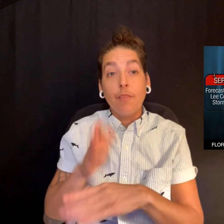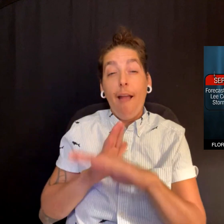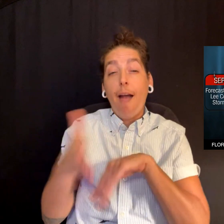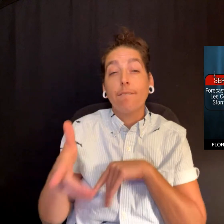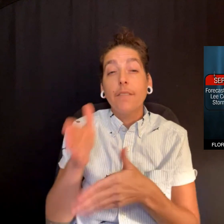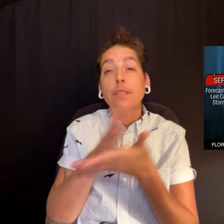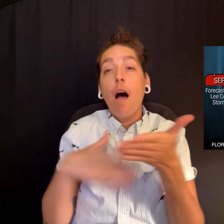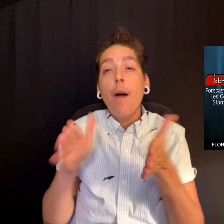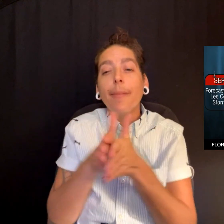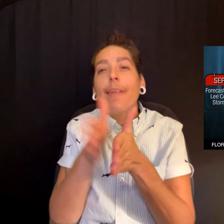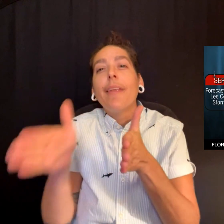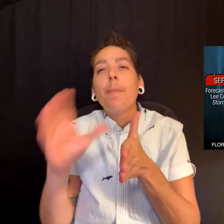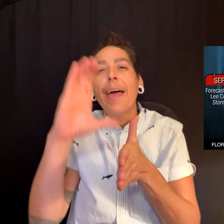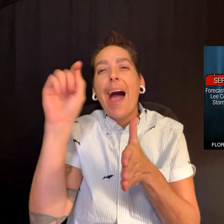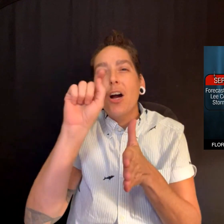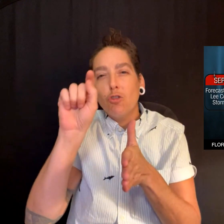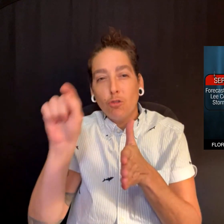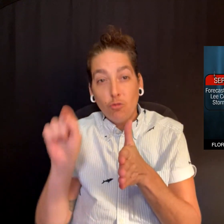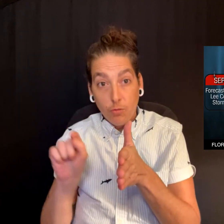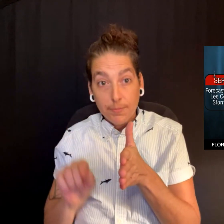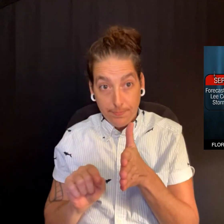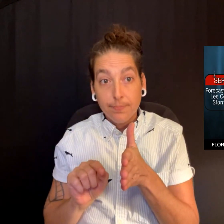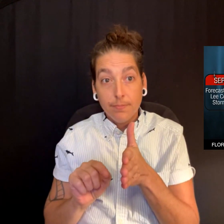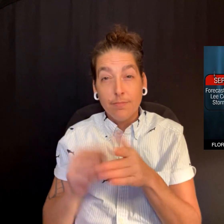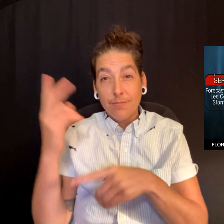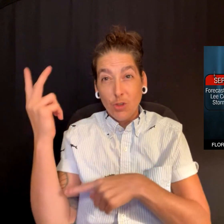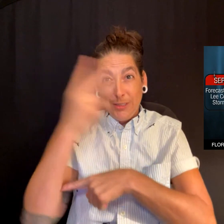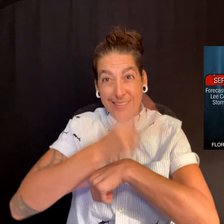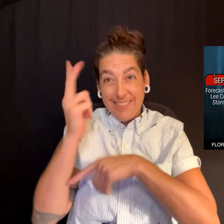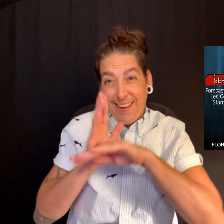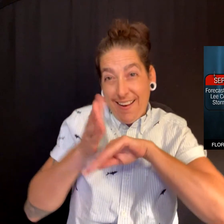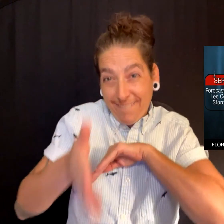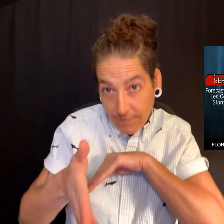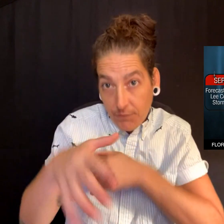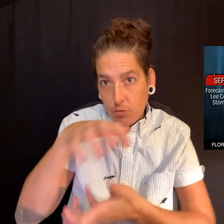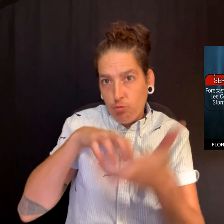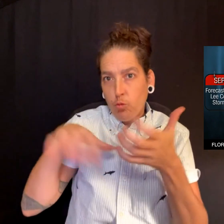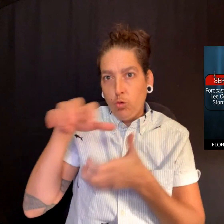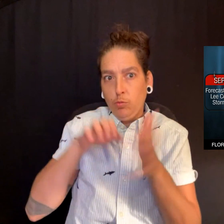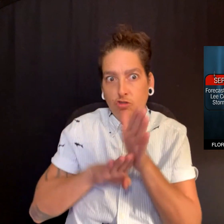that was a day after some neighboring counties and two days after storm surge warnings.